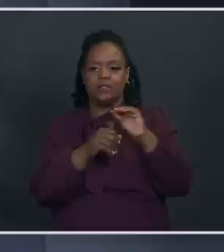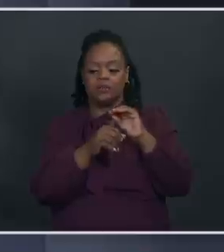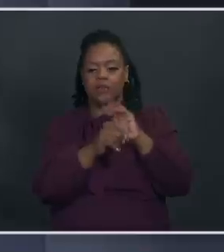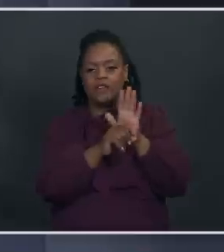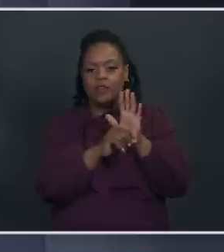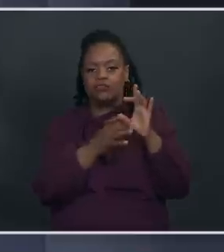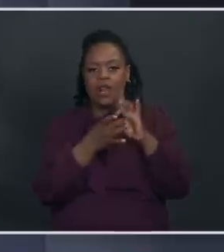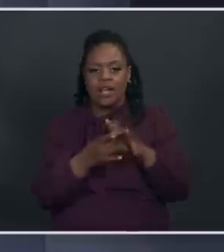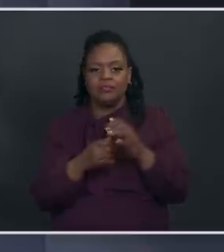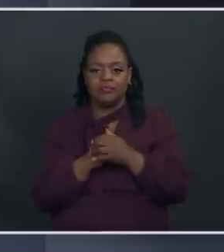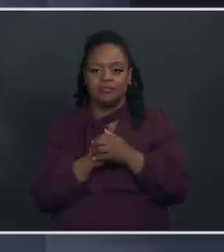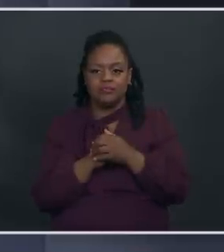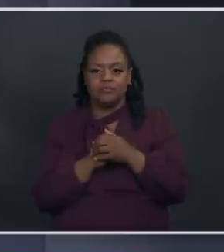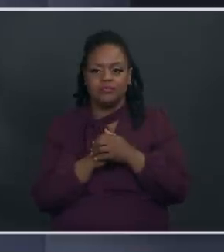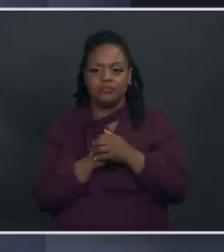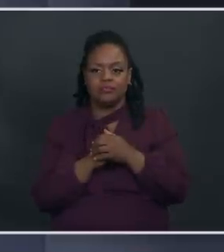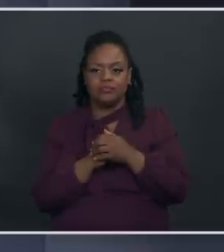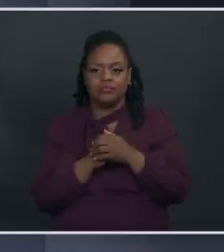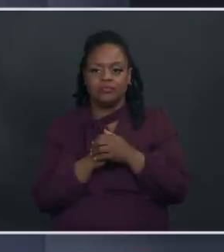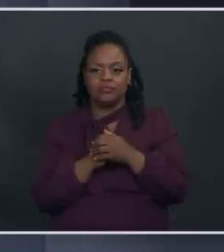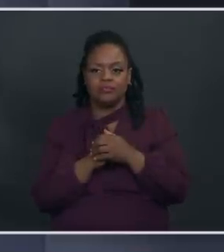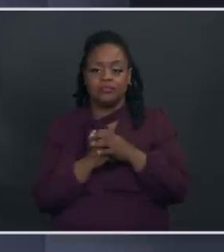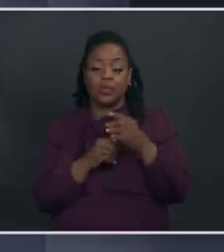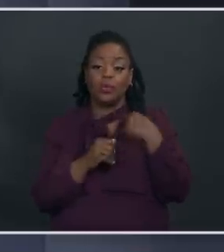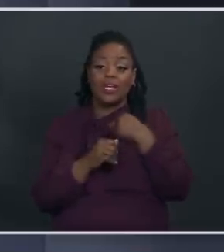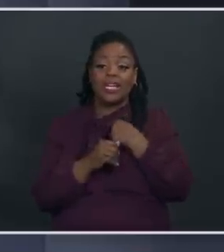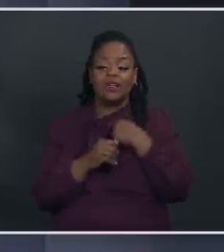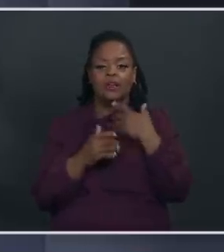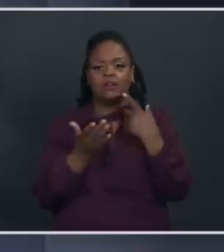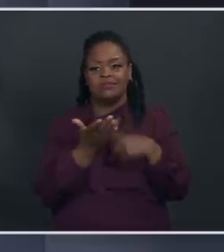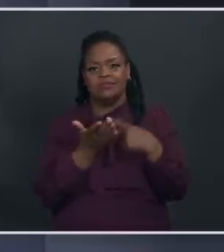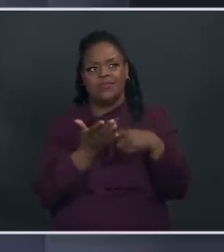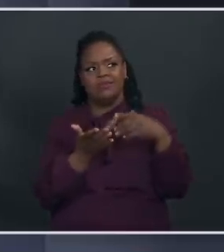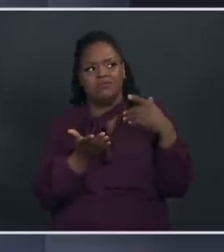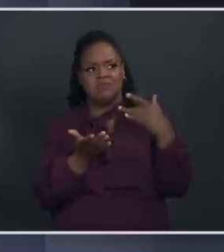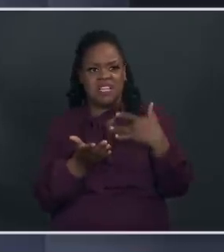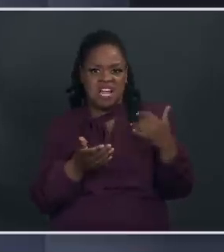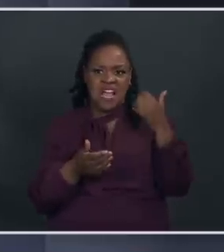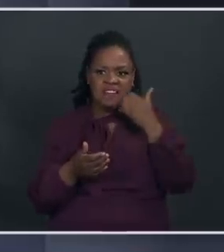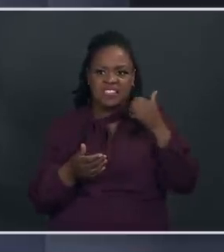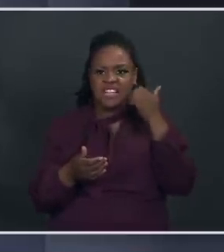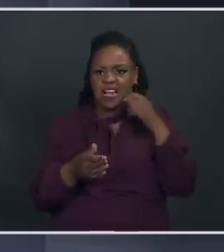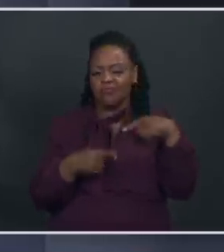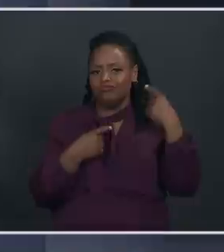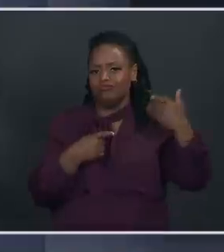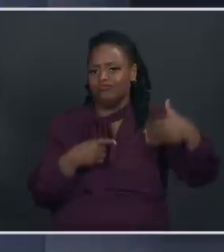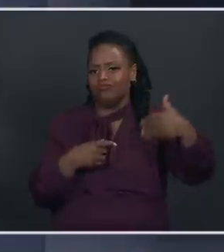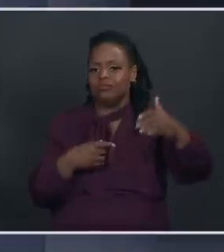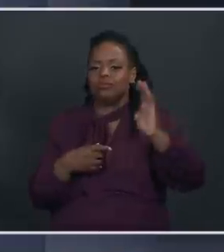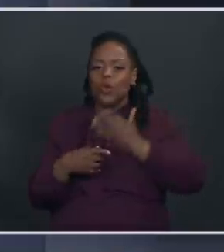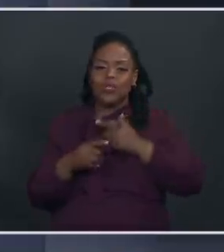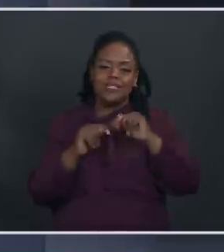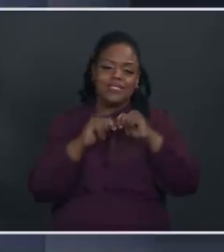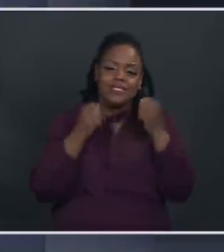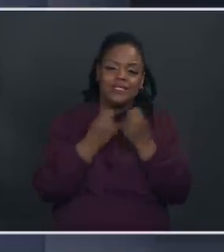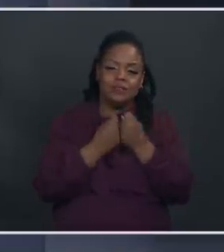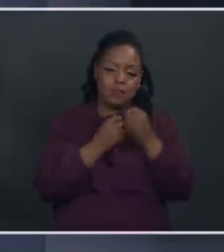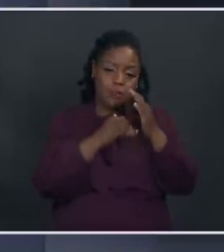As we have talked about almost every day in here -- probably every day -- our team continues to build support for the American Rescue Plan